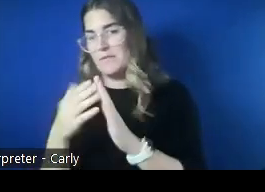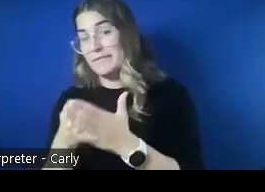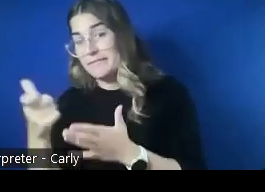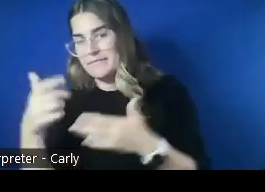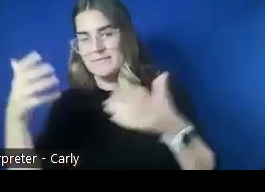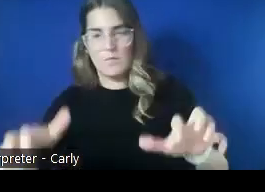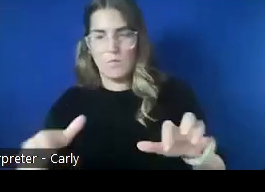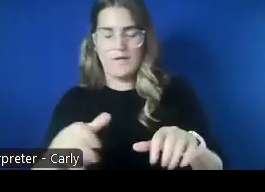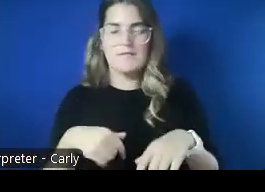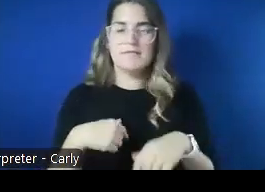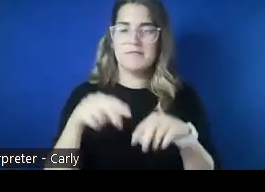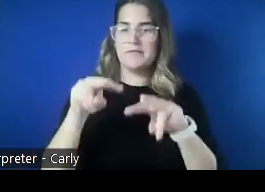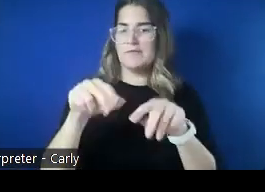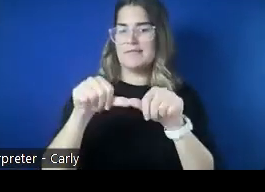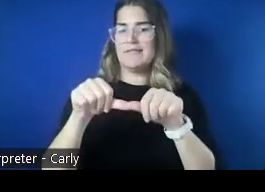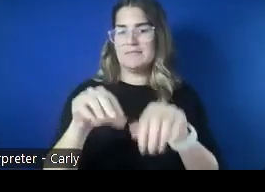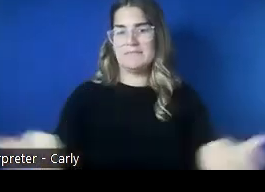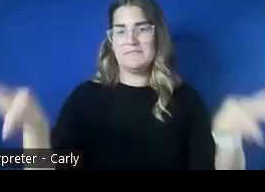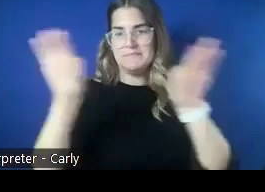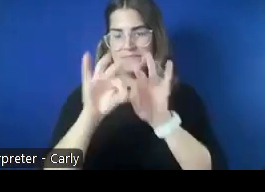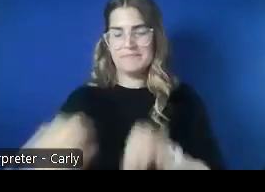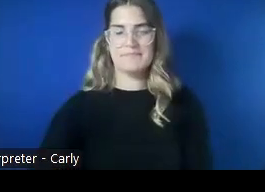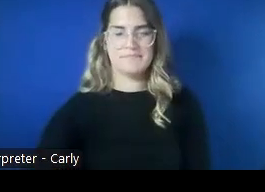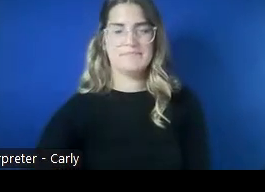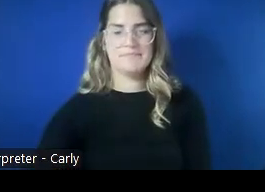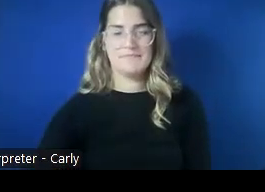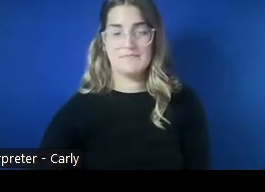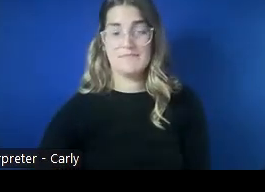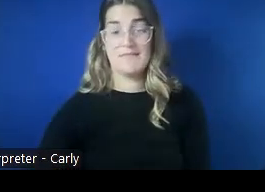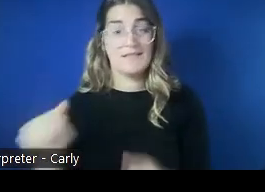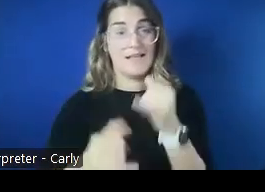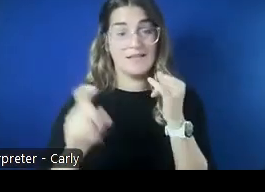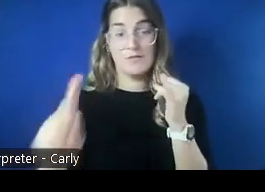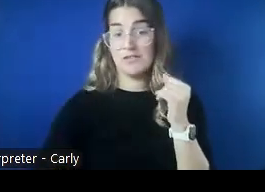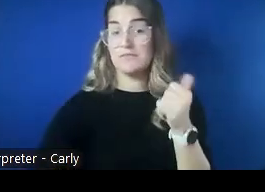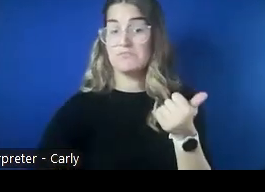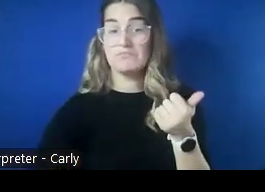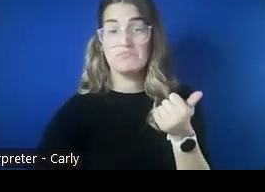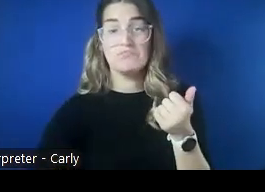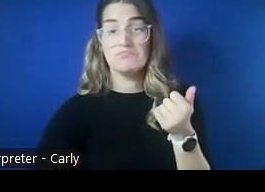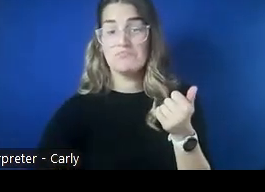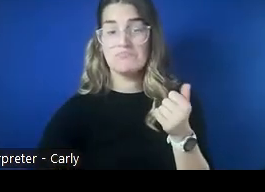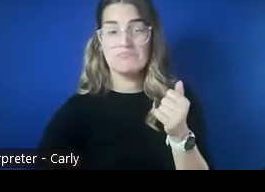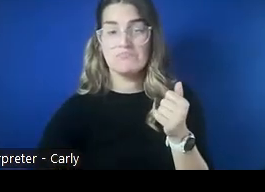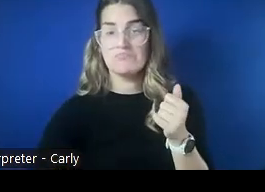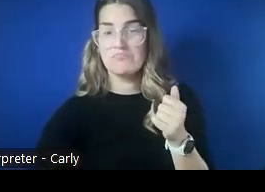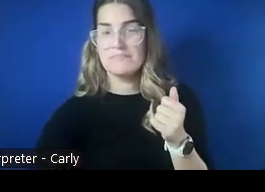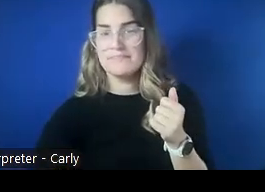at sustainability is so important uh any last question we could take one more question supp po